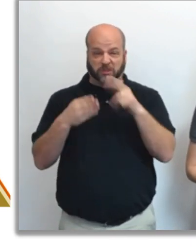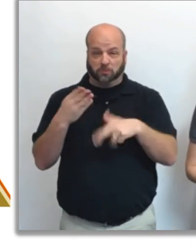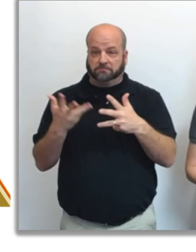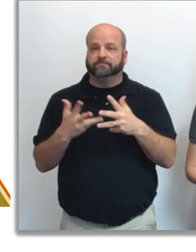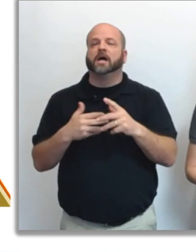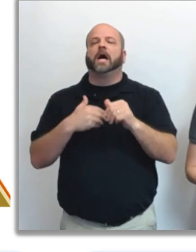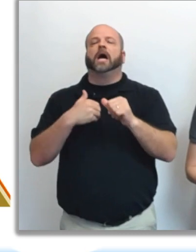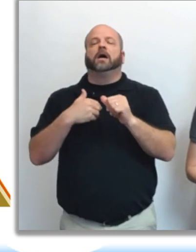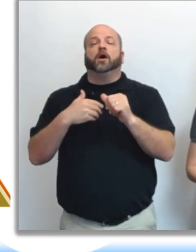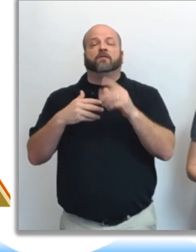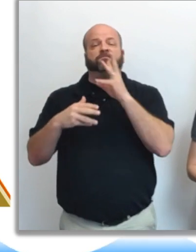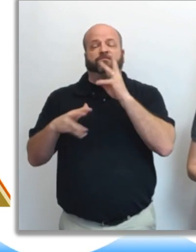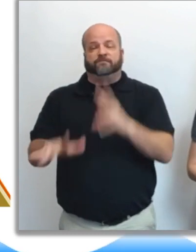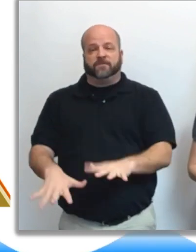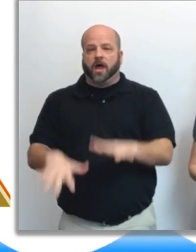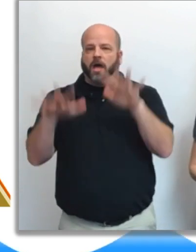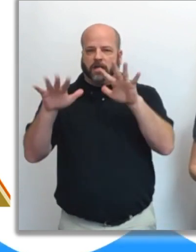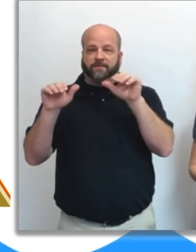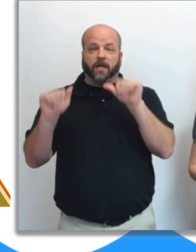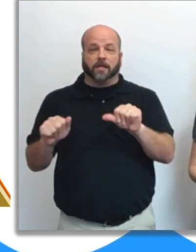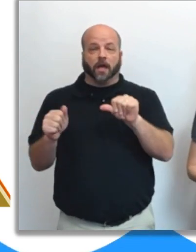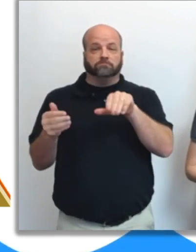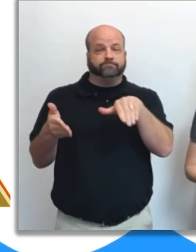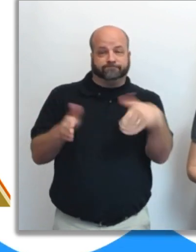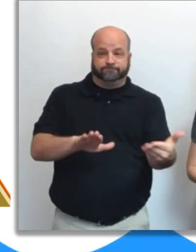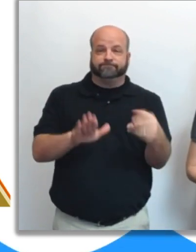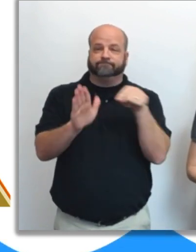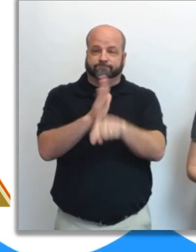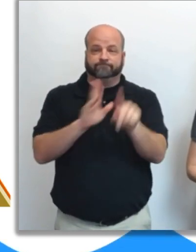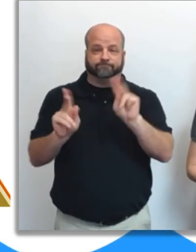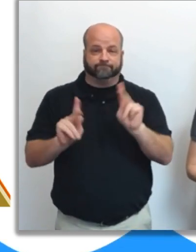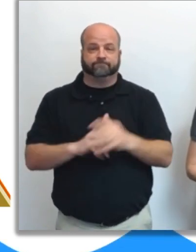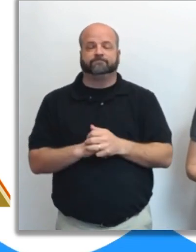flooding that can extend well inland and persist for days.